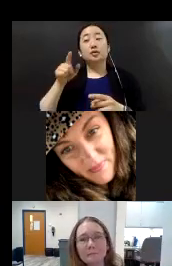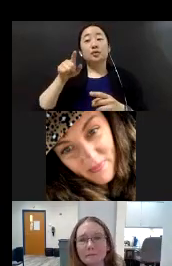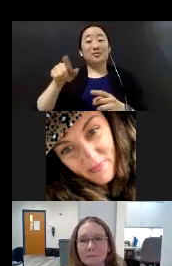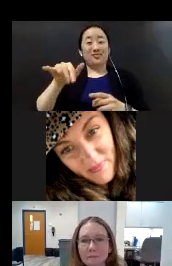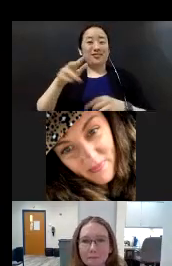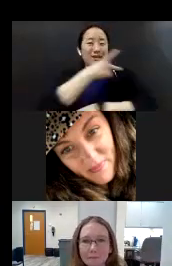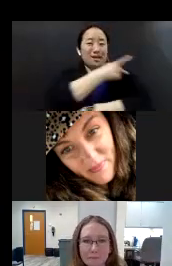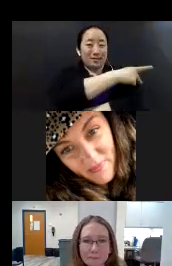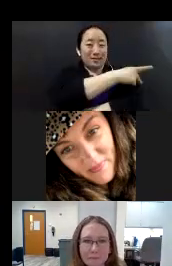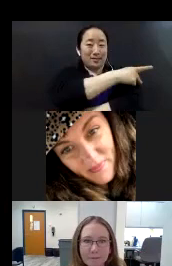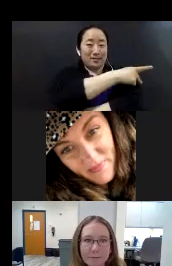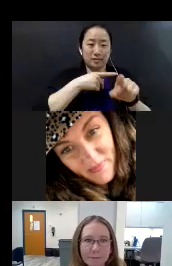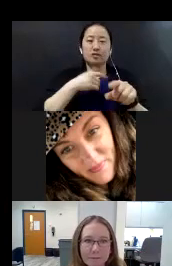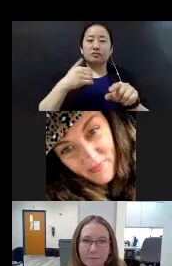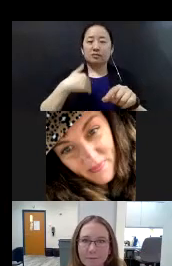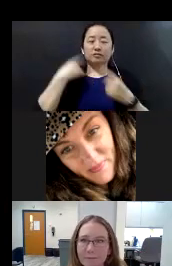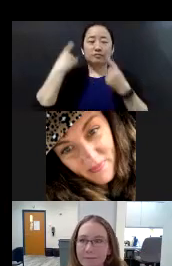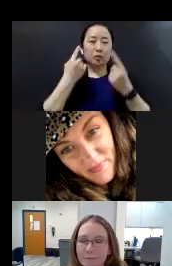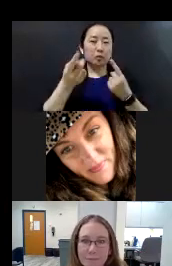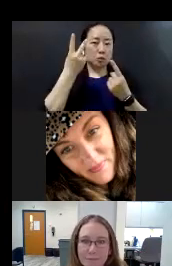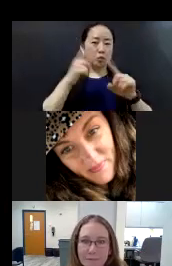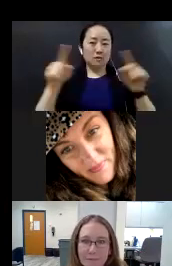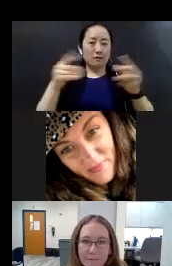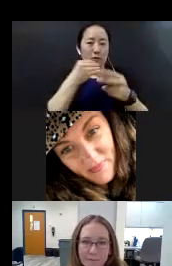THIS IS THE SECOND HOME THEY WERE LOOKING AT. WE CAN SEE THE EXTERIOR.